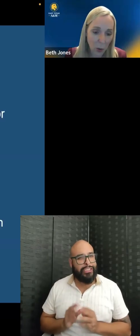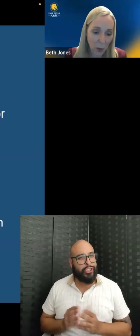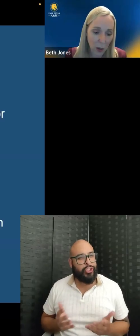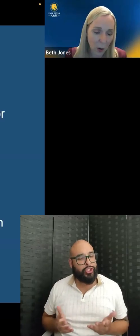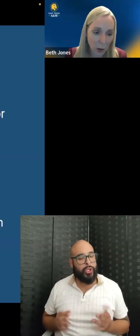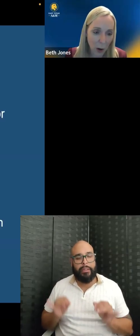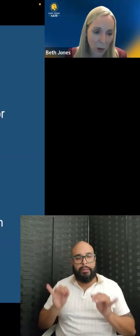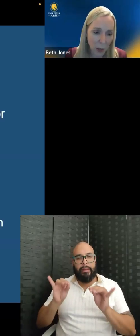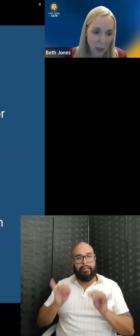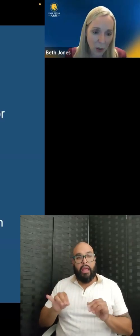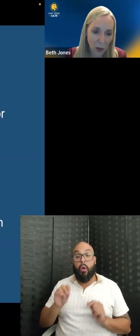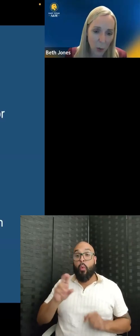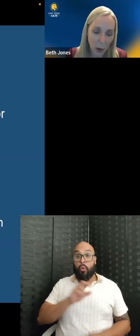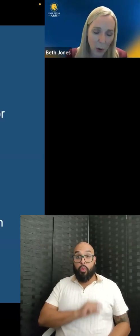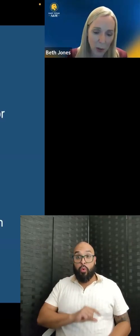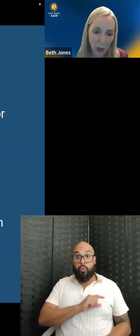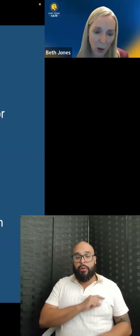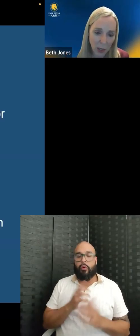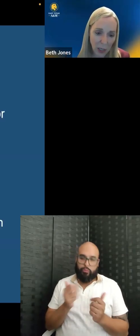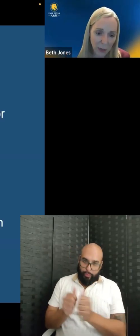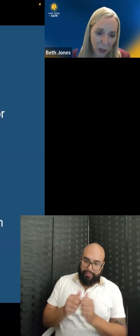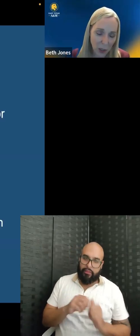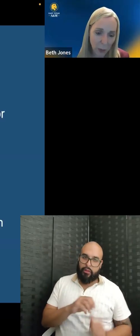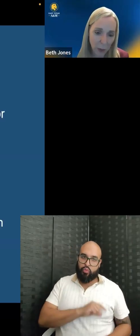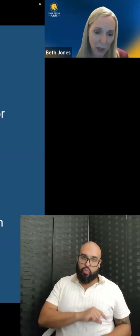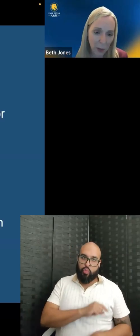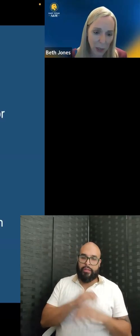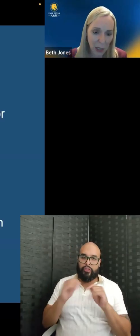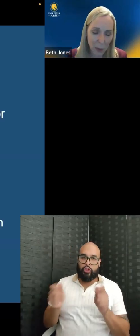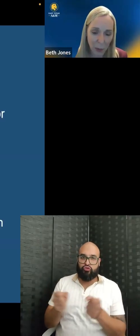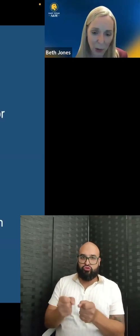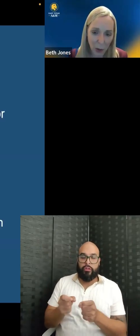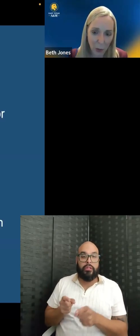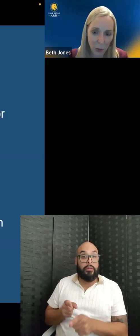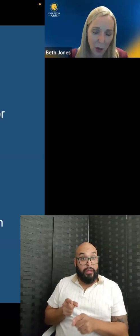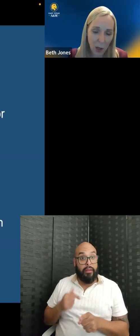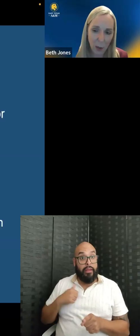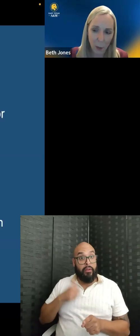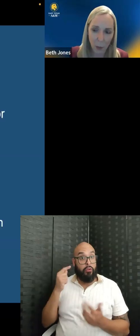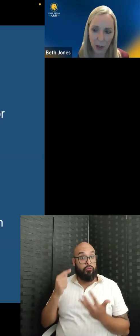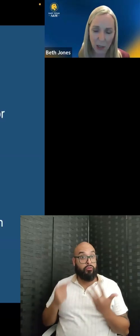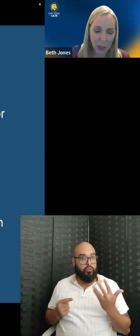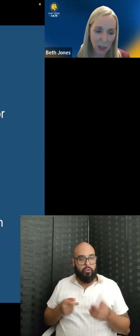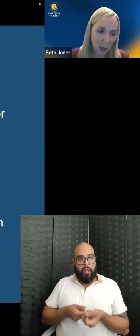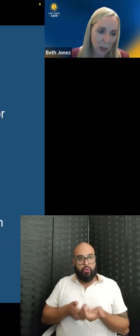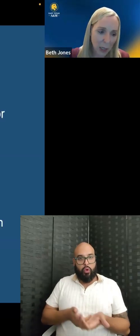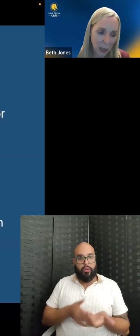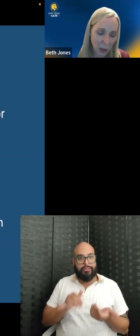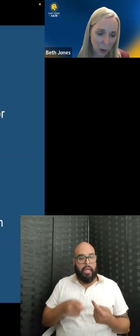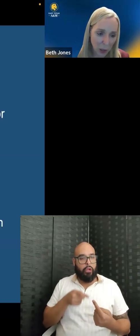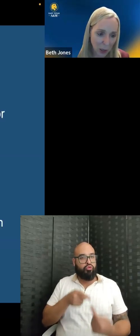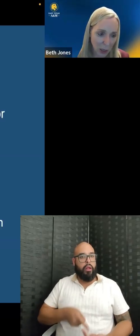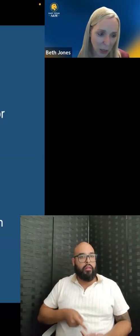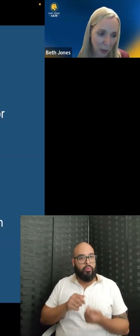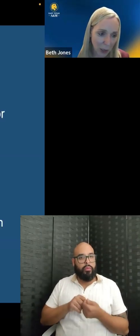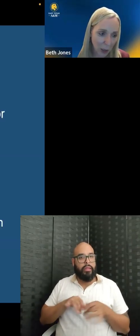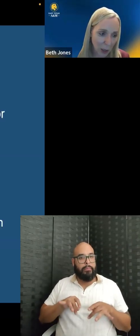So are there other things that are going on to cause that difficulty with picking up the brow code that wouldn't necessarily mean it's a learning disability?